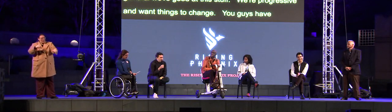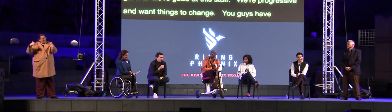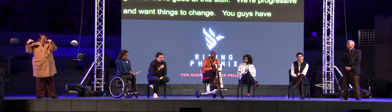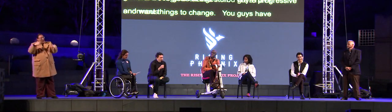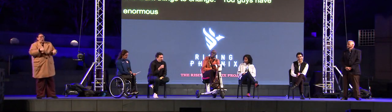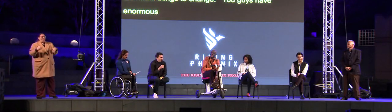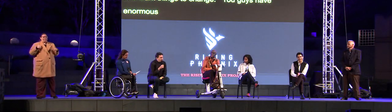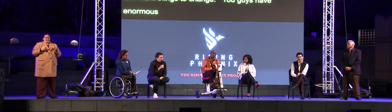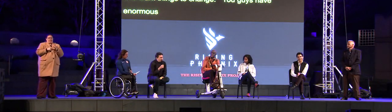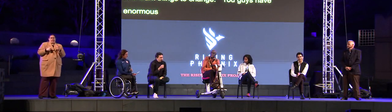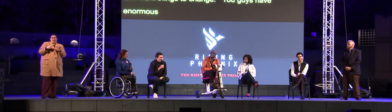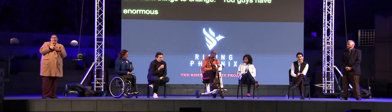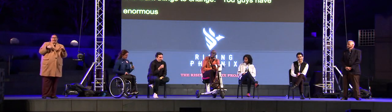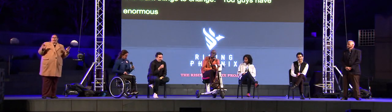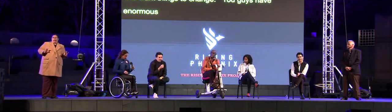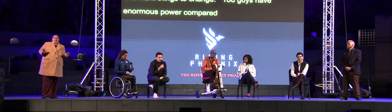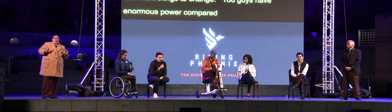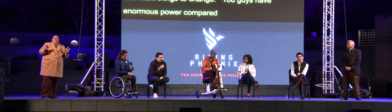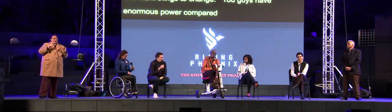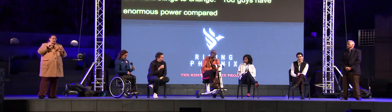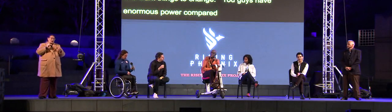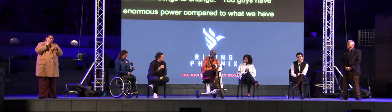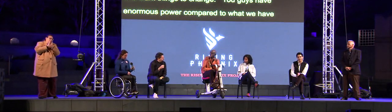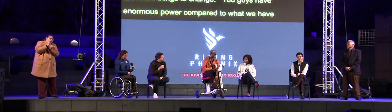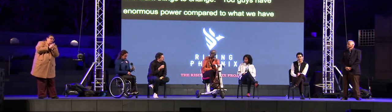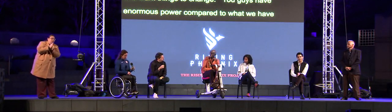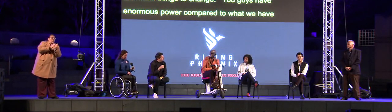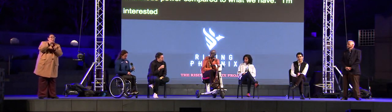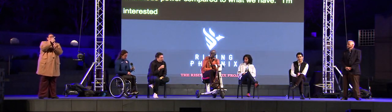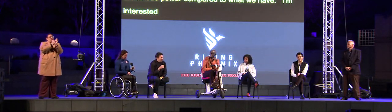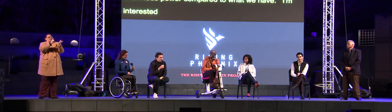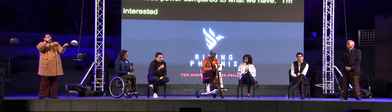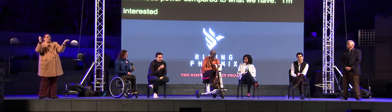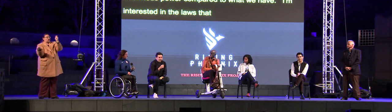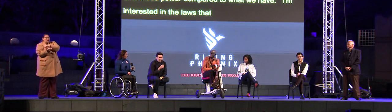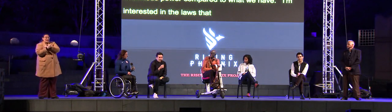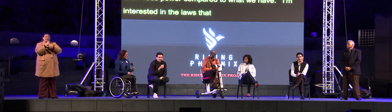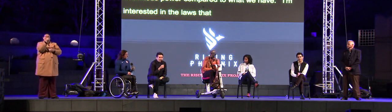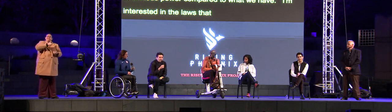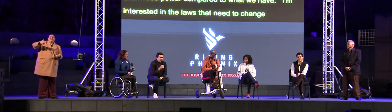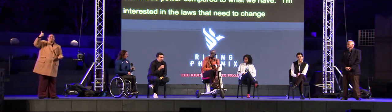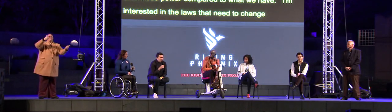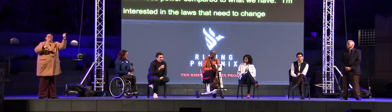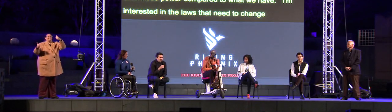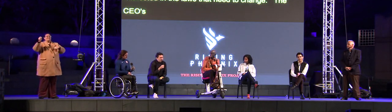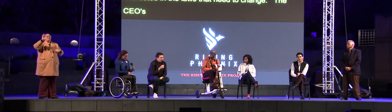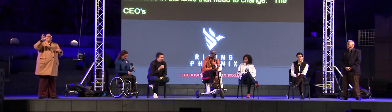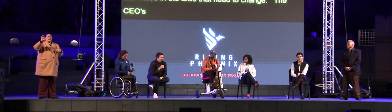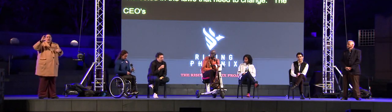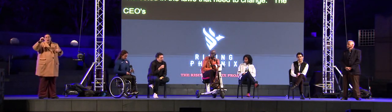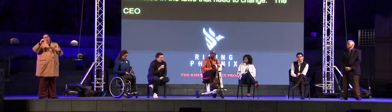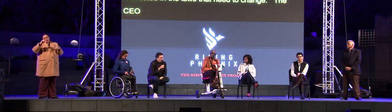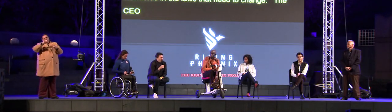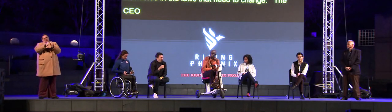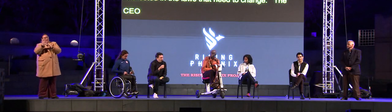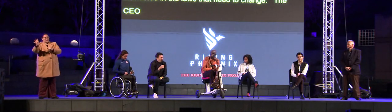So I'm really interested in the laws that need to change, the CEOs that can lead their companies and change them.